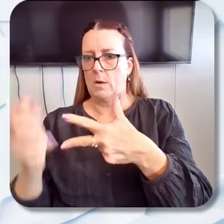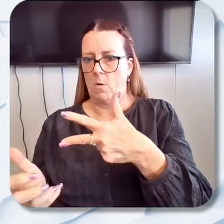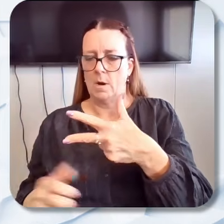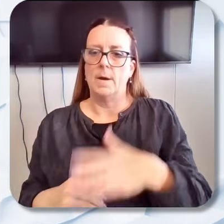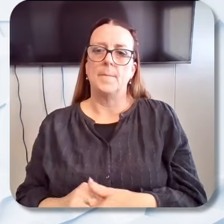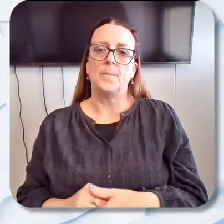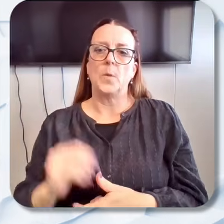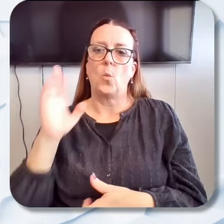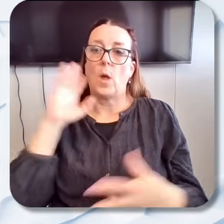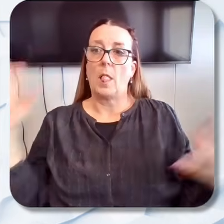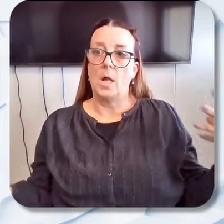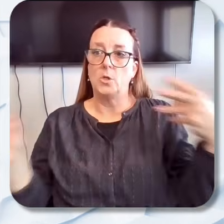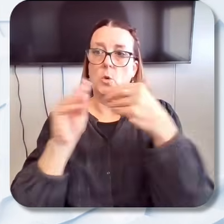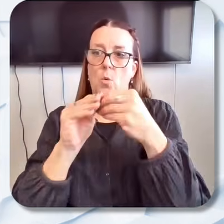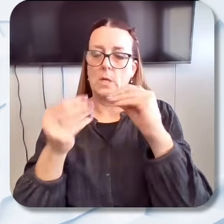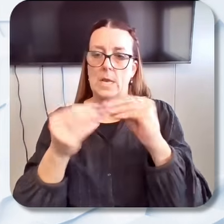It will total the number of students as you enter them.